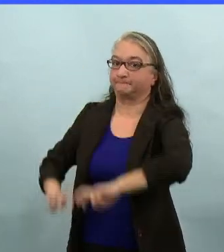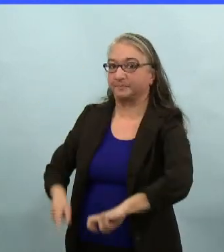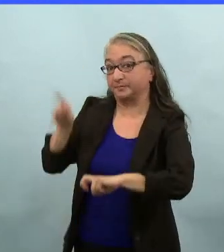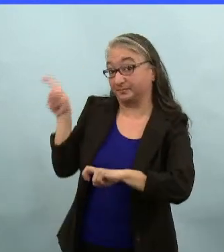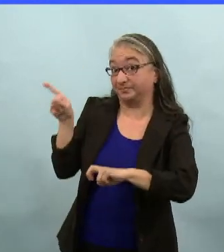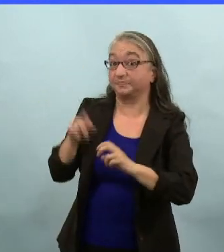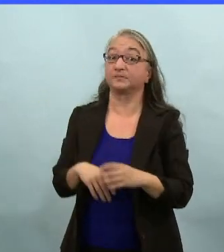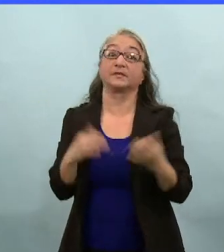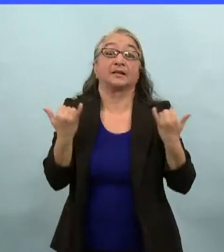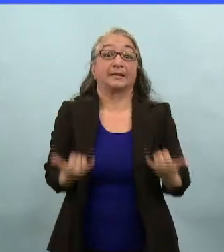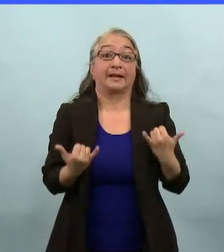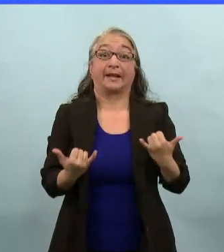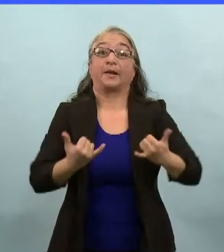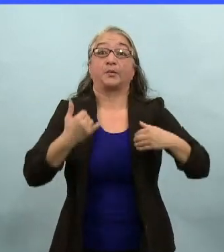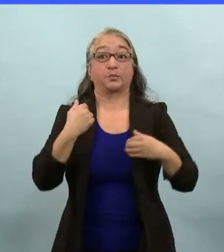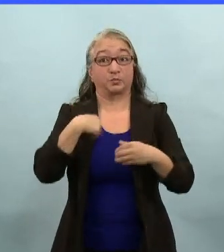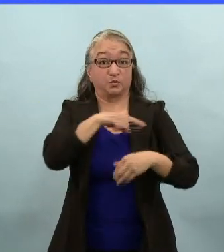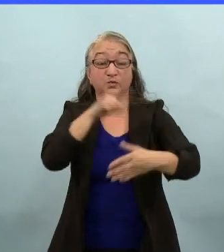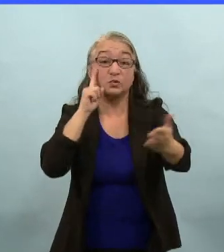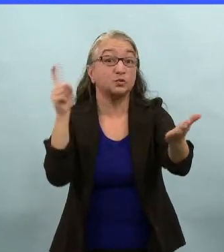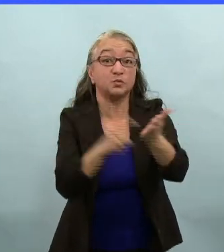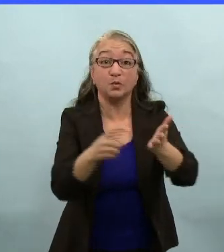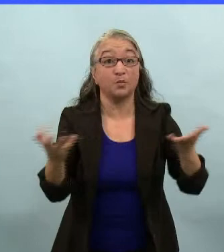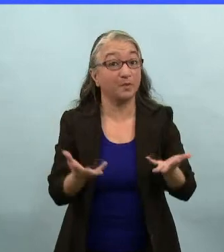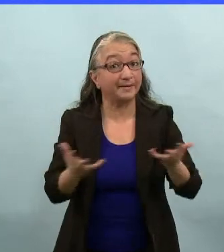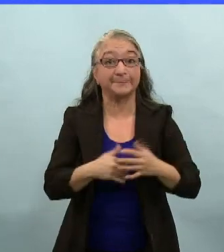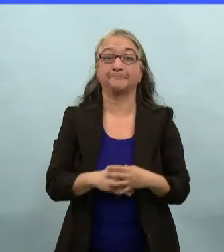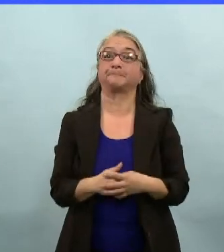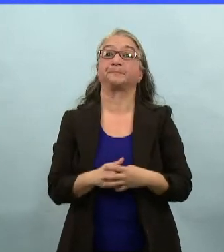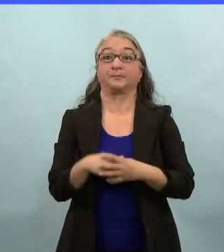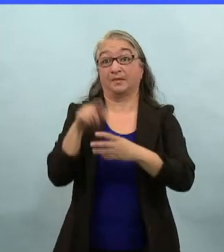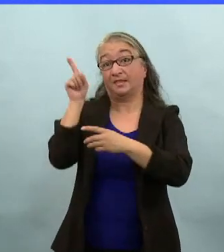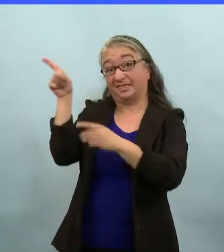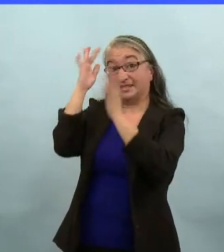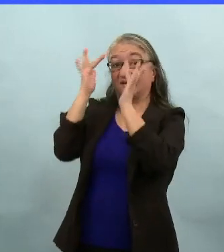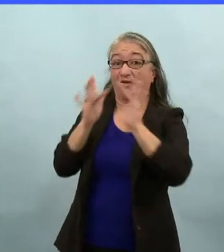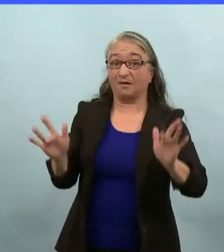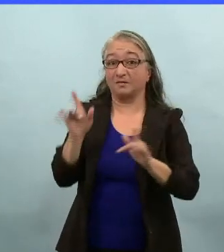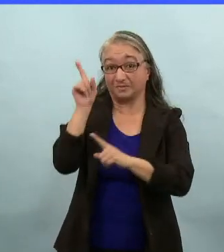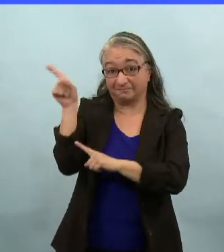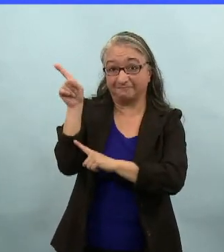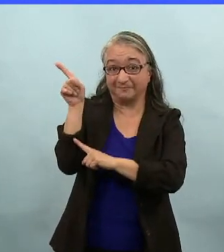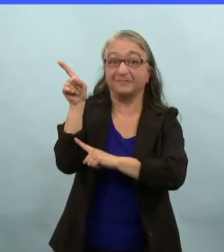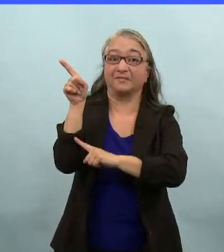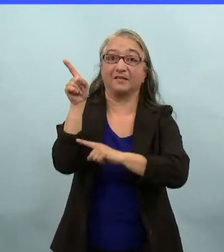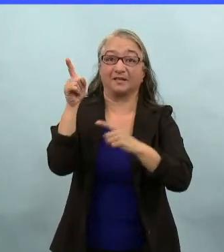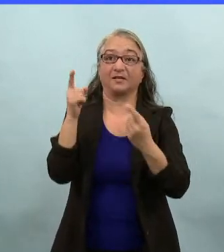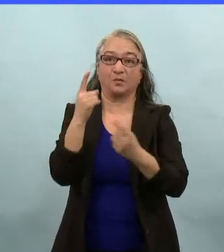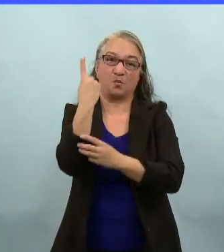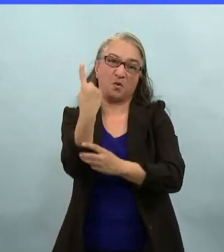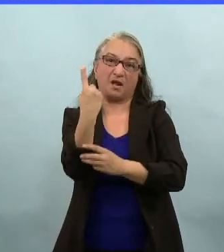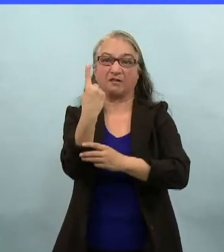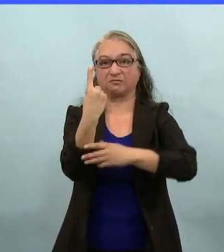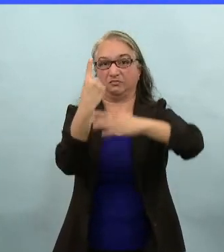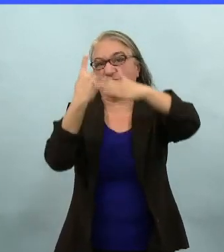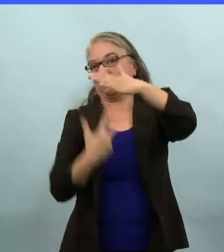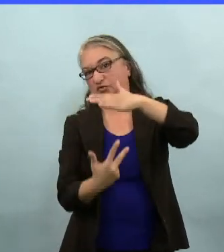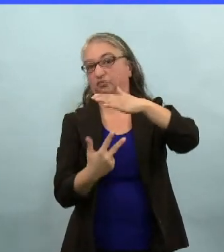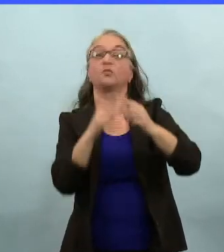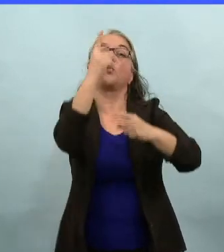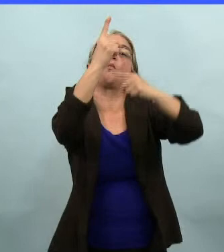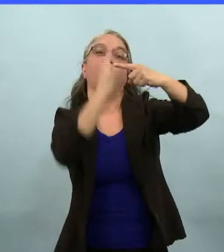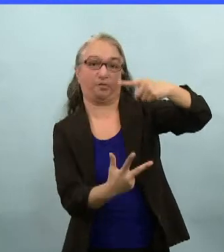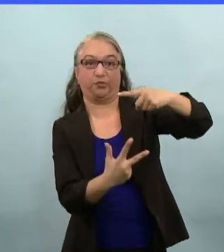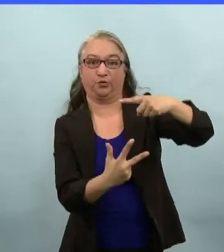manitoba's coveted positive hospitalizations are being hospitalized because of covet the other